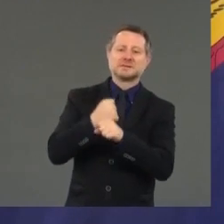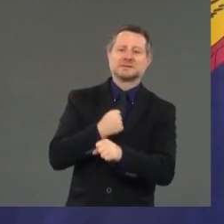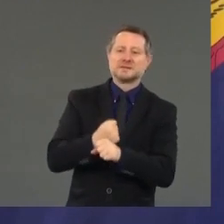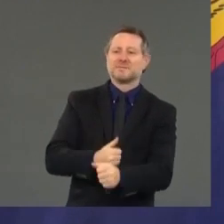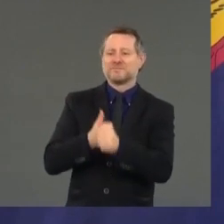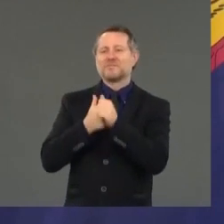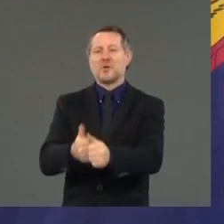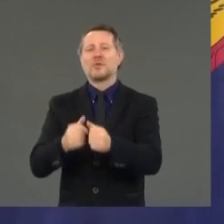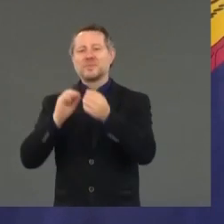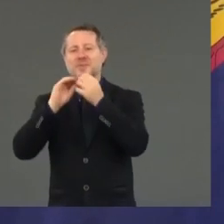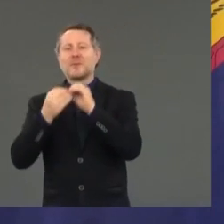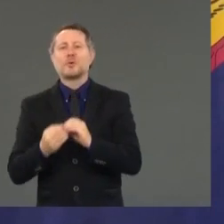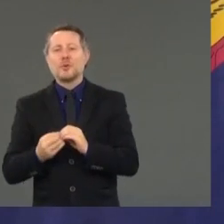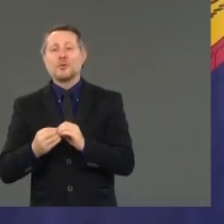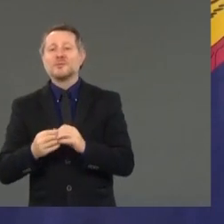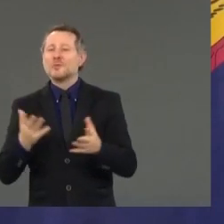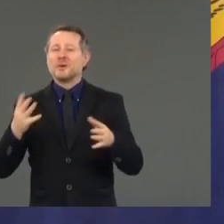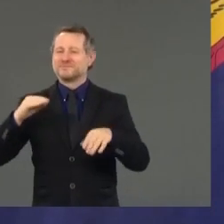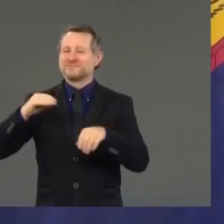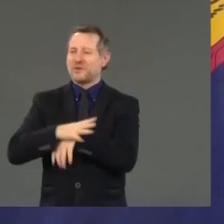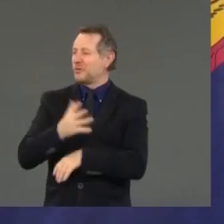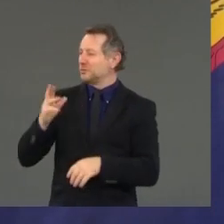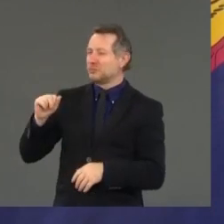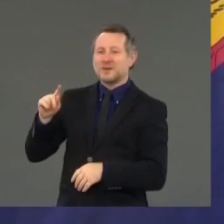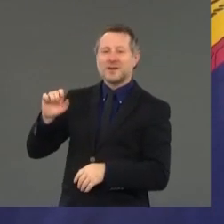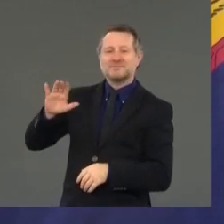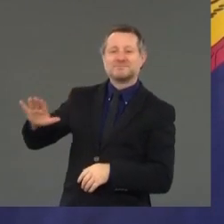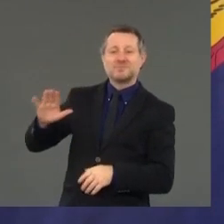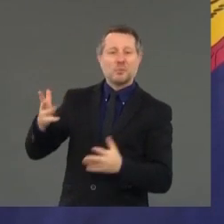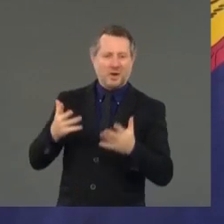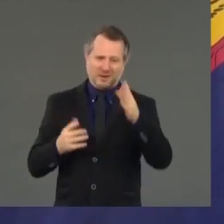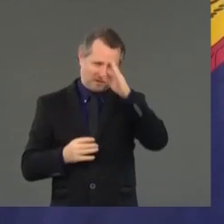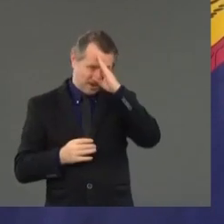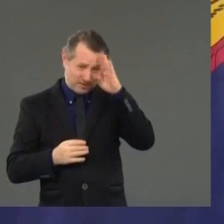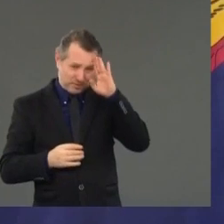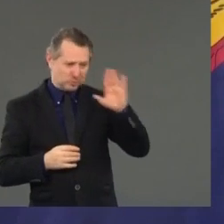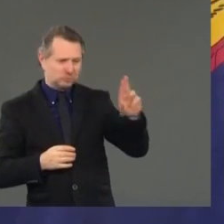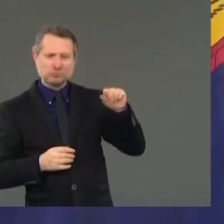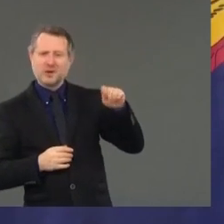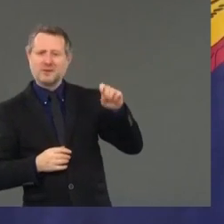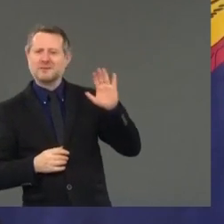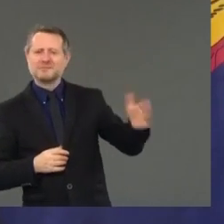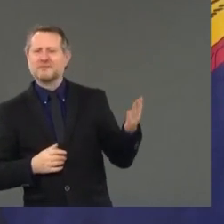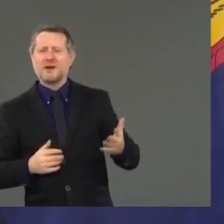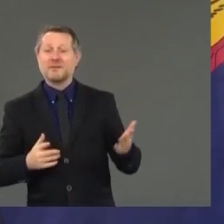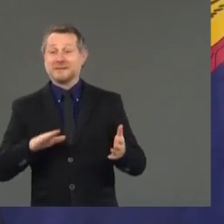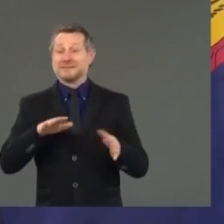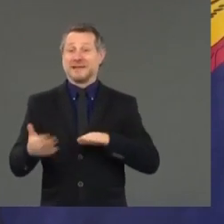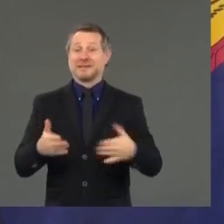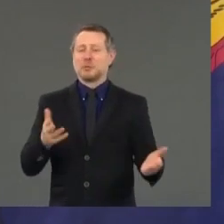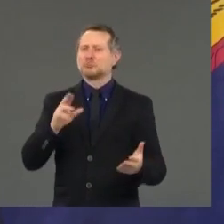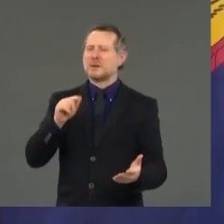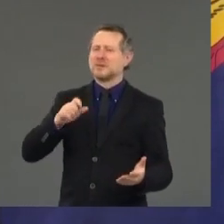HOW DO YOU FIND THE BALANCE? YOU DO IT ON THE SCIENCE AND DO IT ON THE DATA AND ON THE NUMBERS.